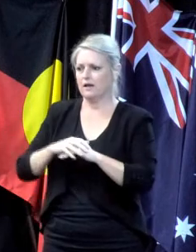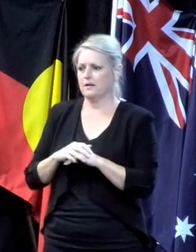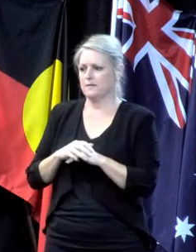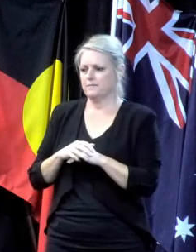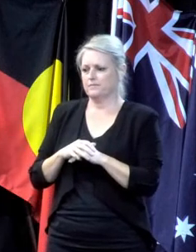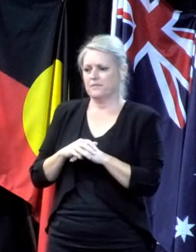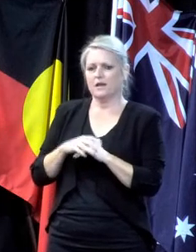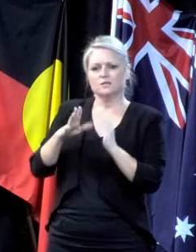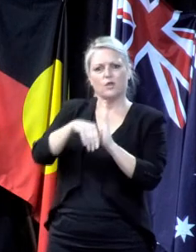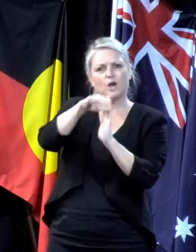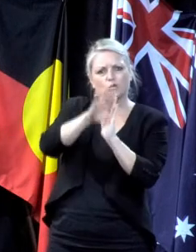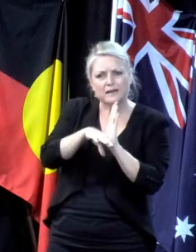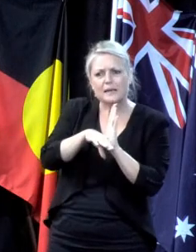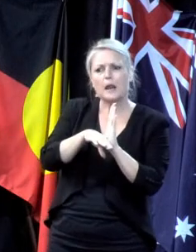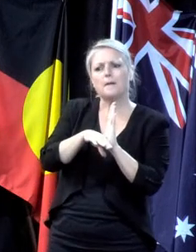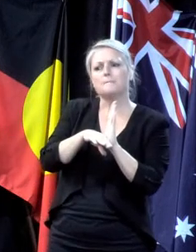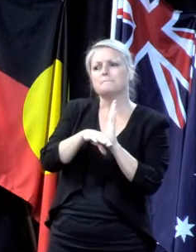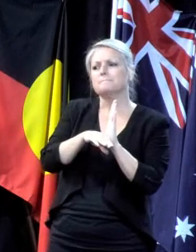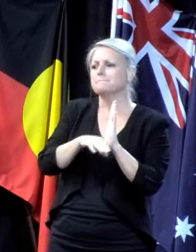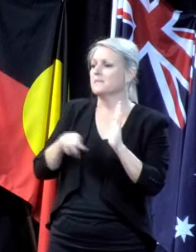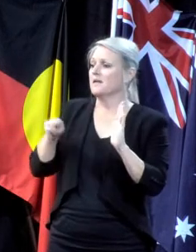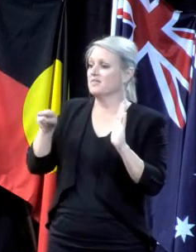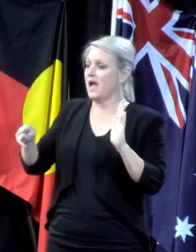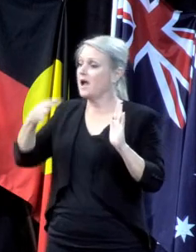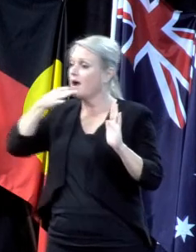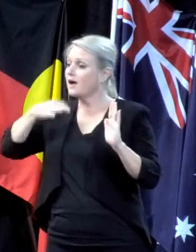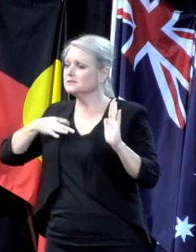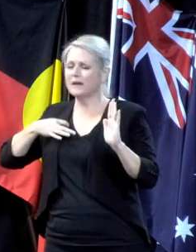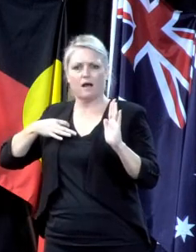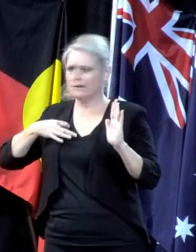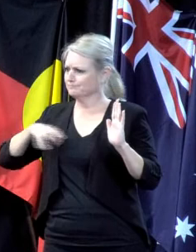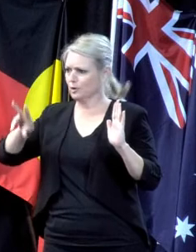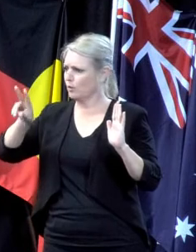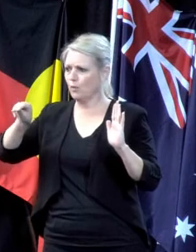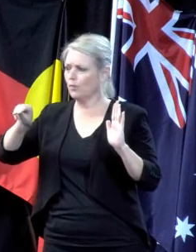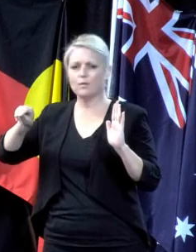that request has been denied because any request I get needs to come from the